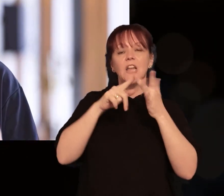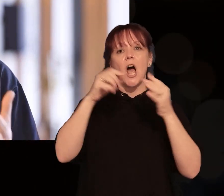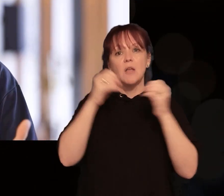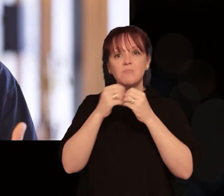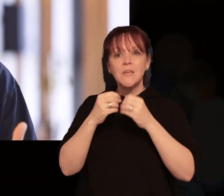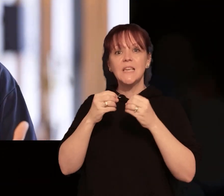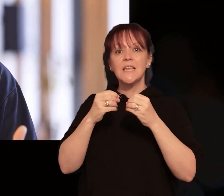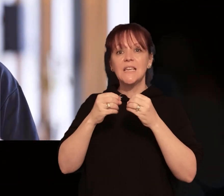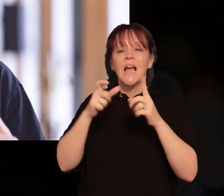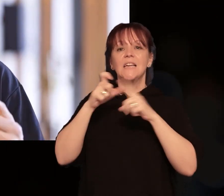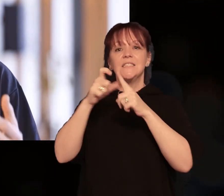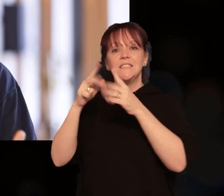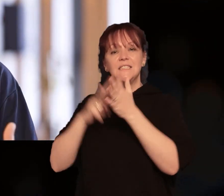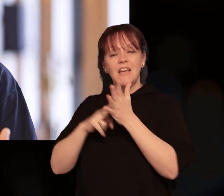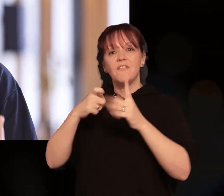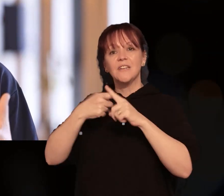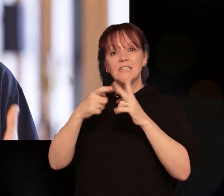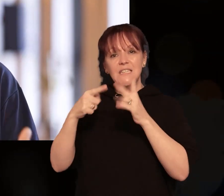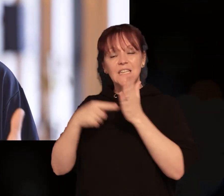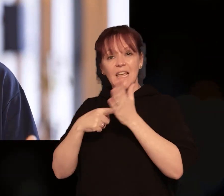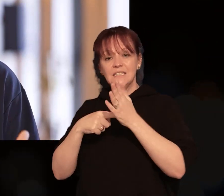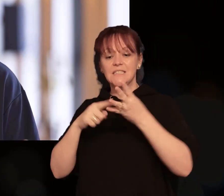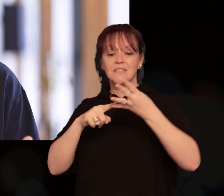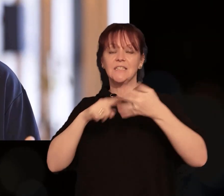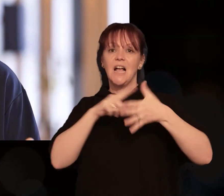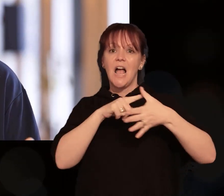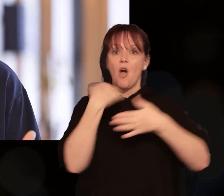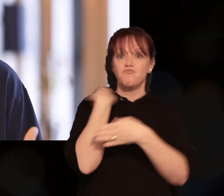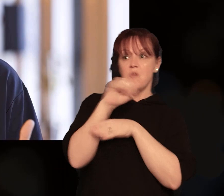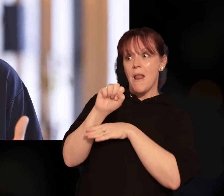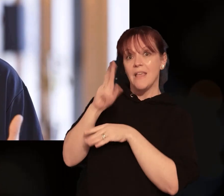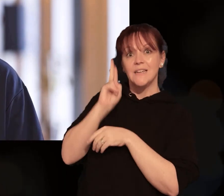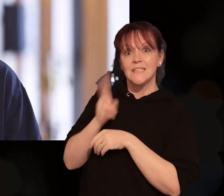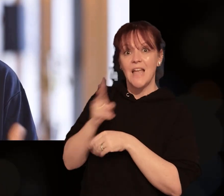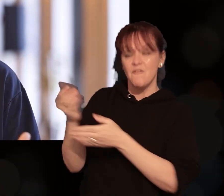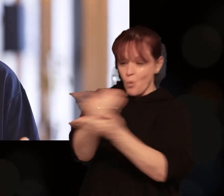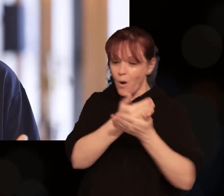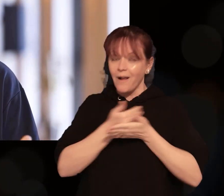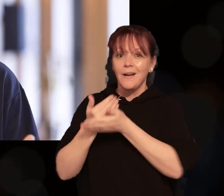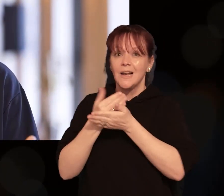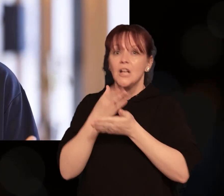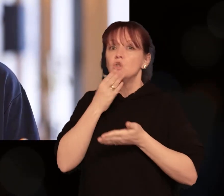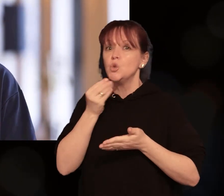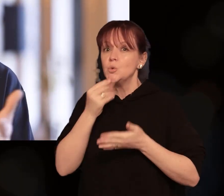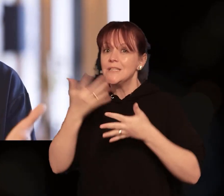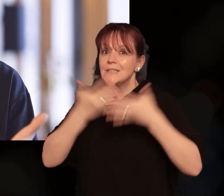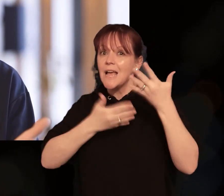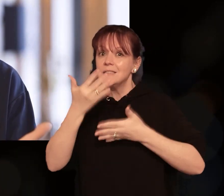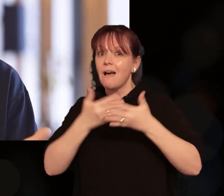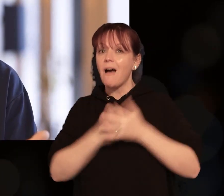and Rebellion again, for the collection of usage data. And the winner is, drum roll at home...